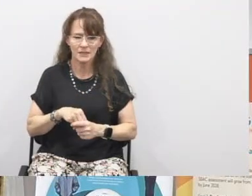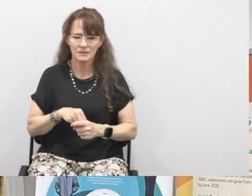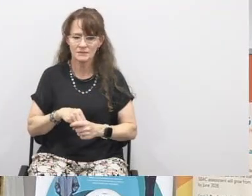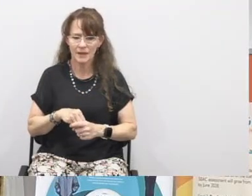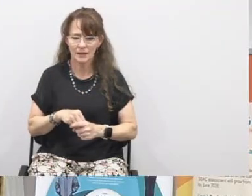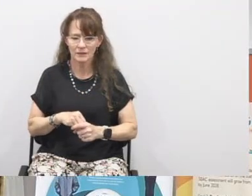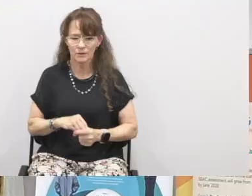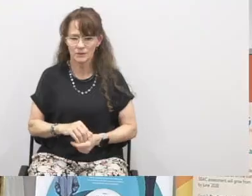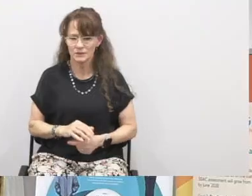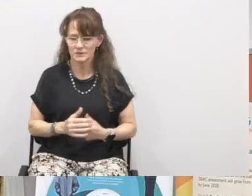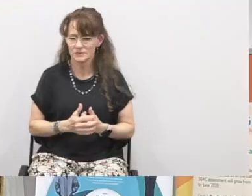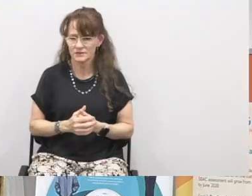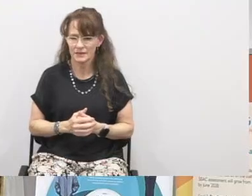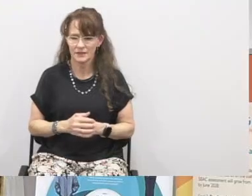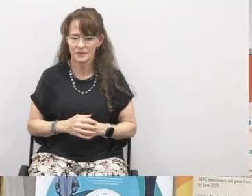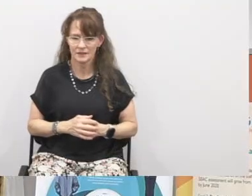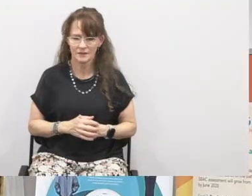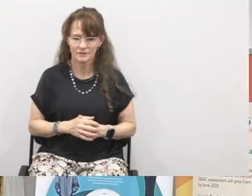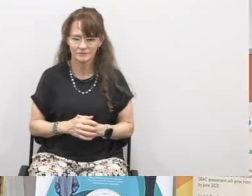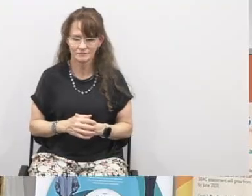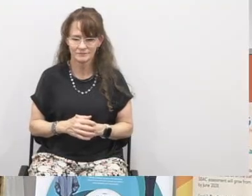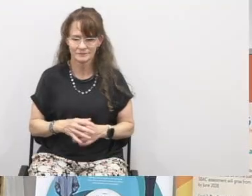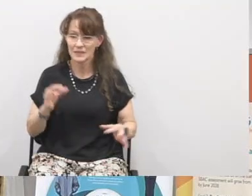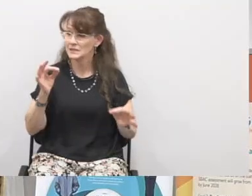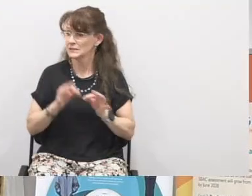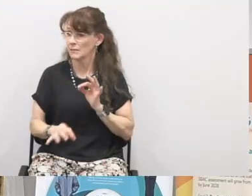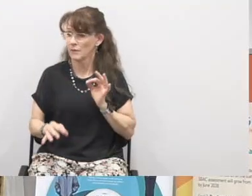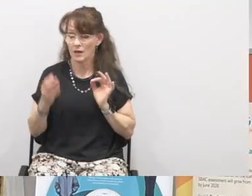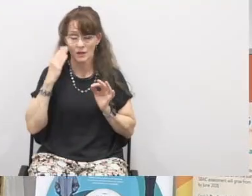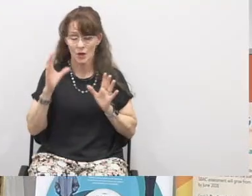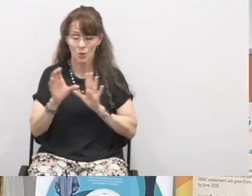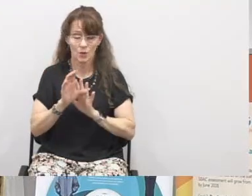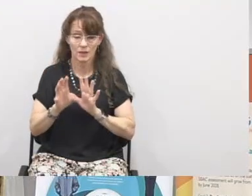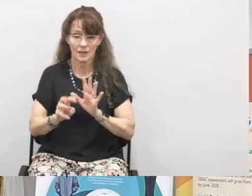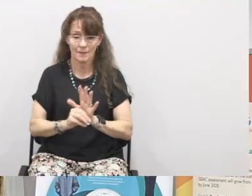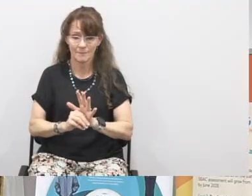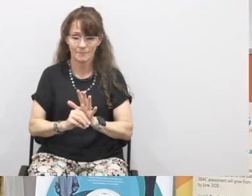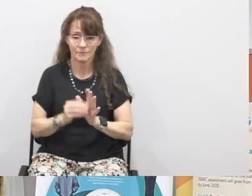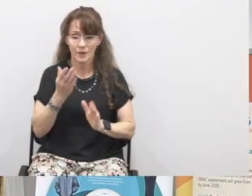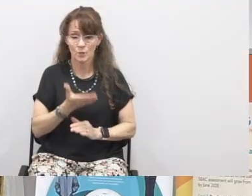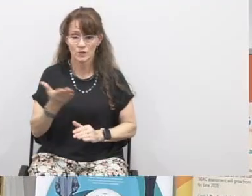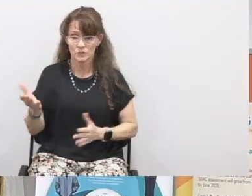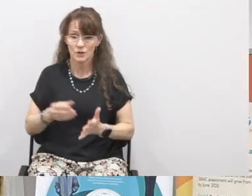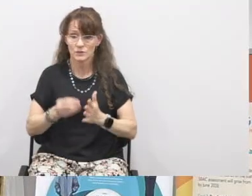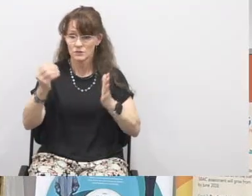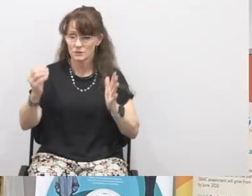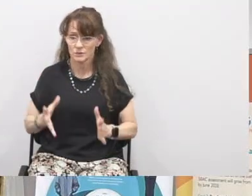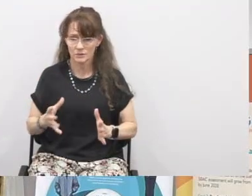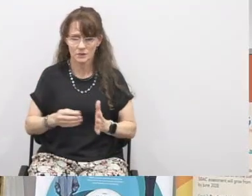[Kate] Go ahead start. Real simple, I don't know about curriculum, but the resources are students, students, students, students.